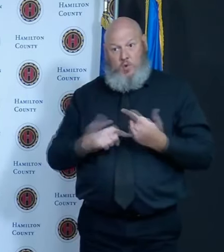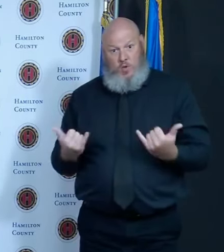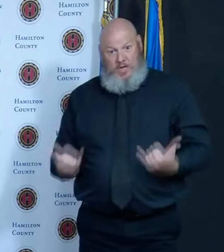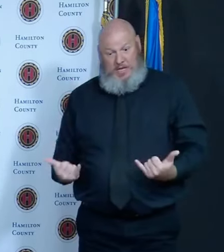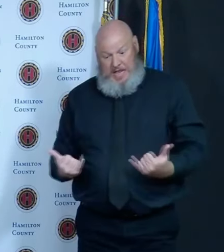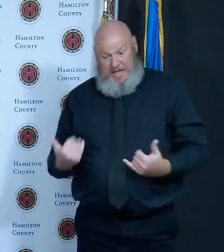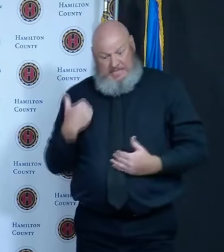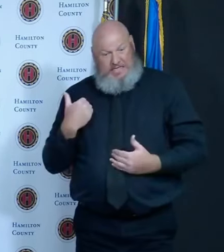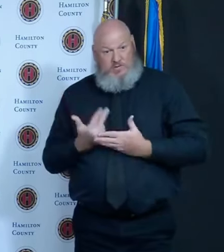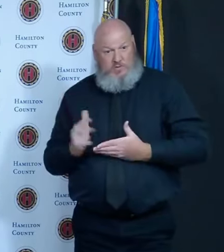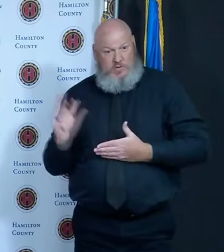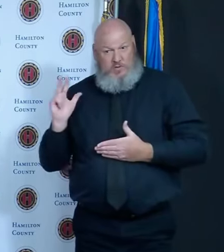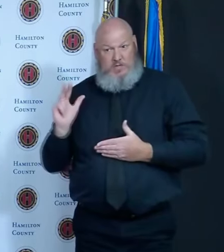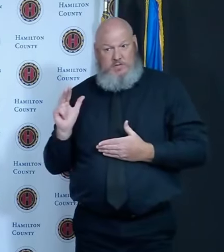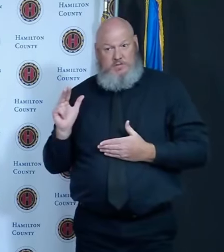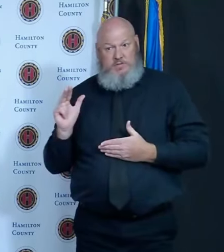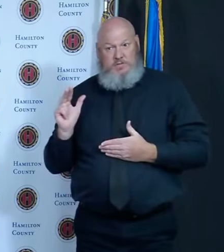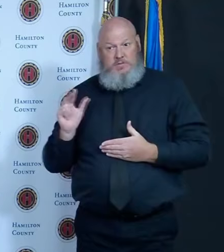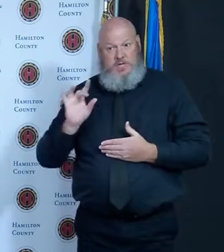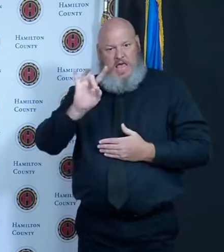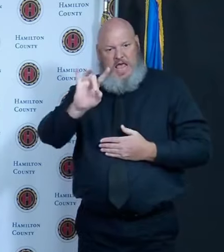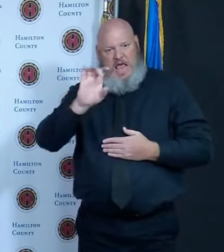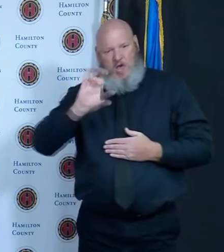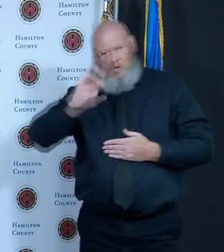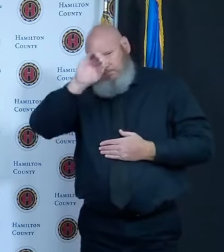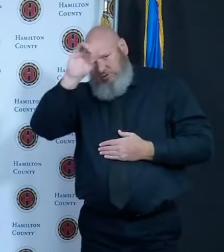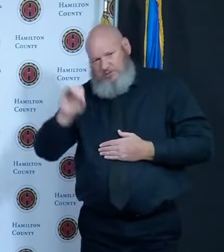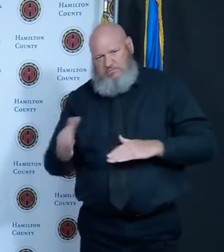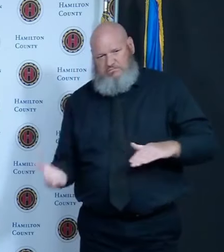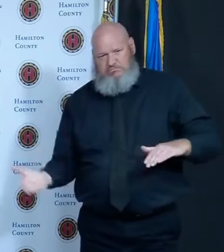is a remarkable number of people who are out of work right now and the